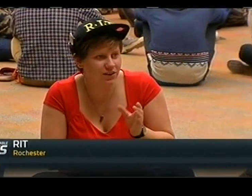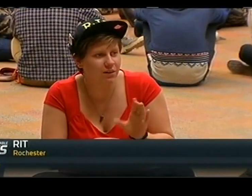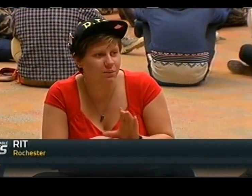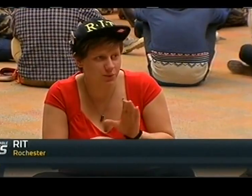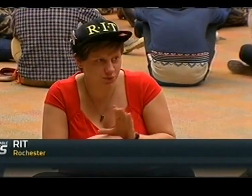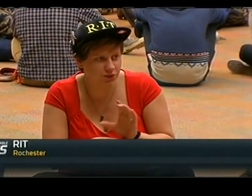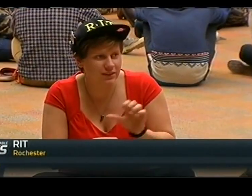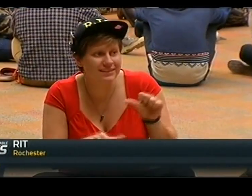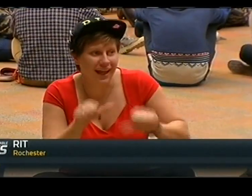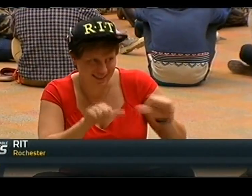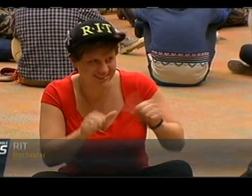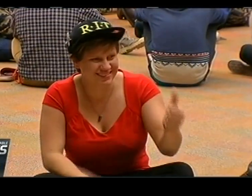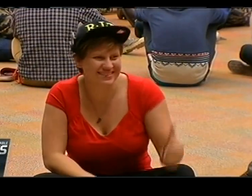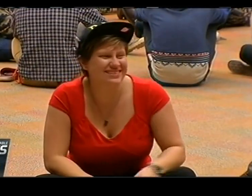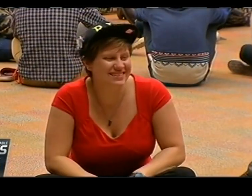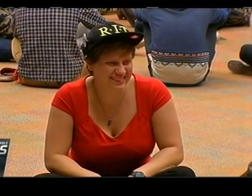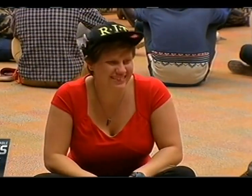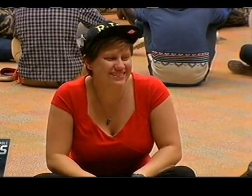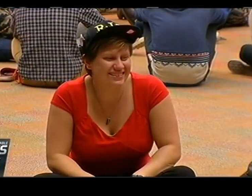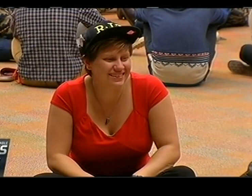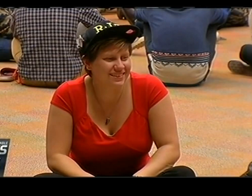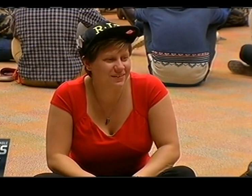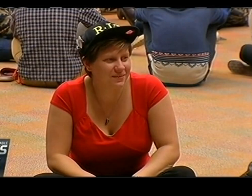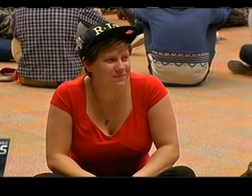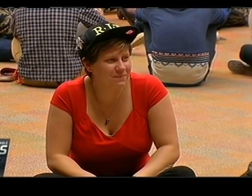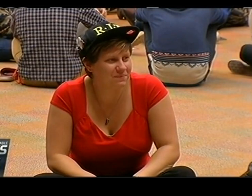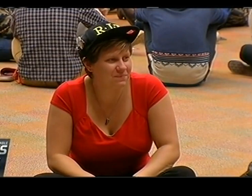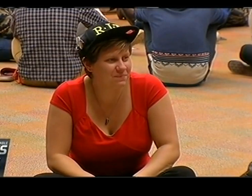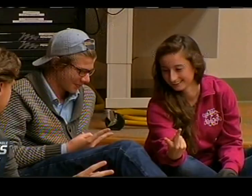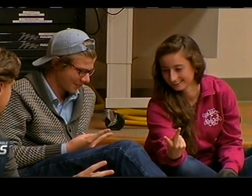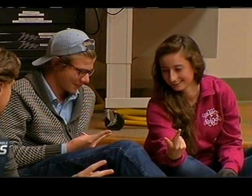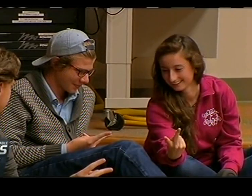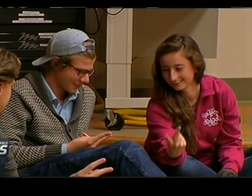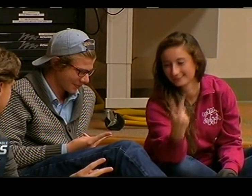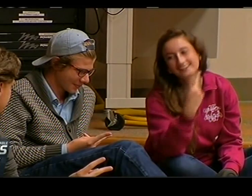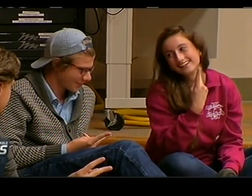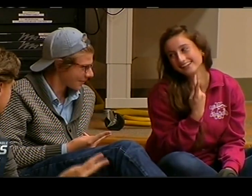The event was started in the winter quarter of 2000 by two former students, who wanted